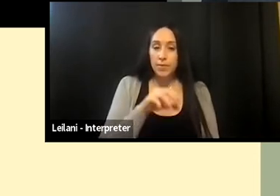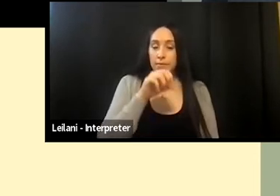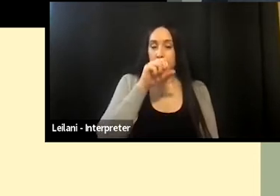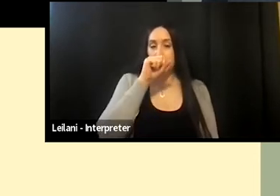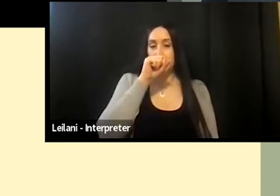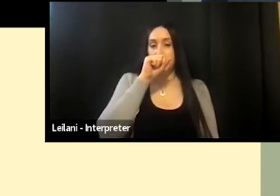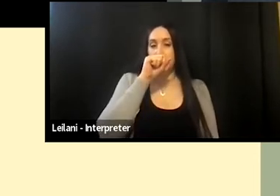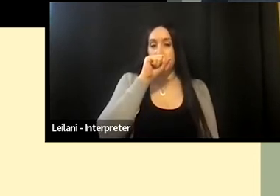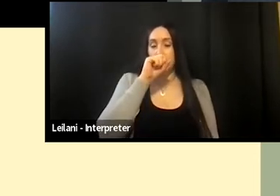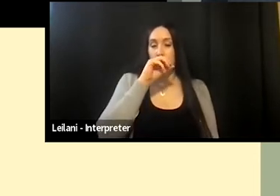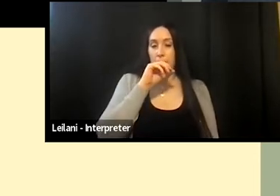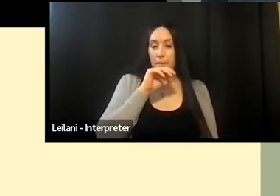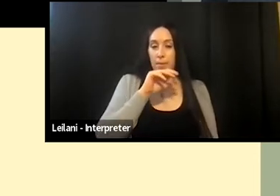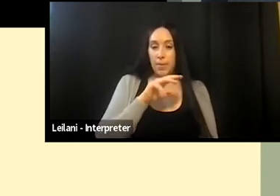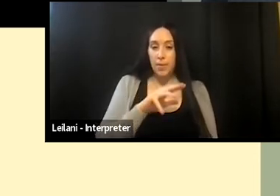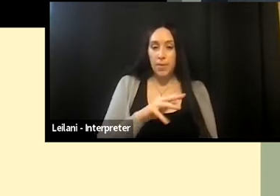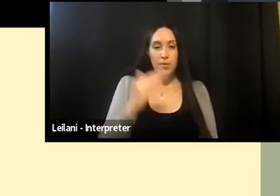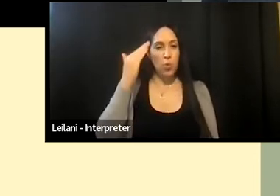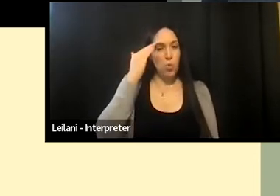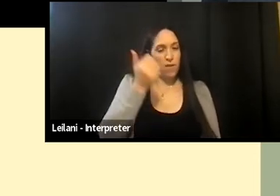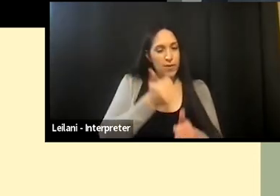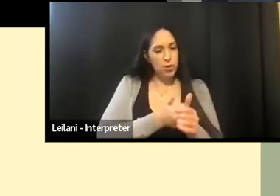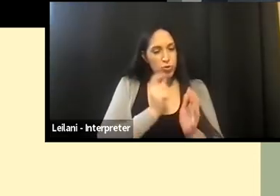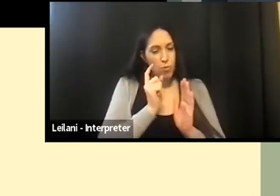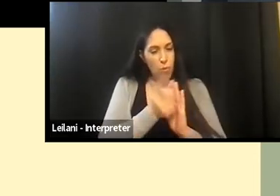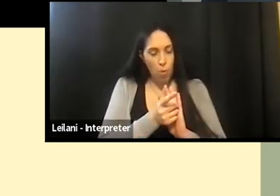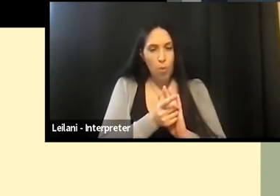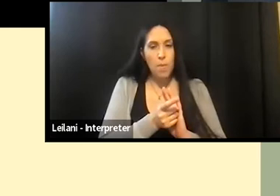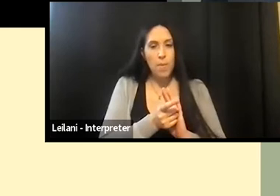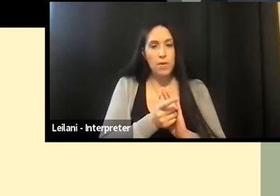aware moment by moment of the risings and passings.